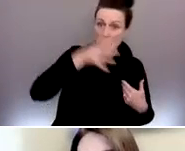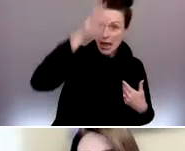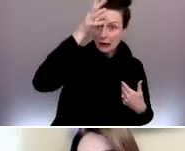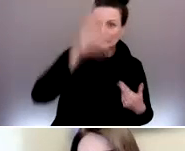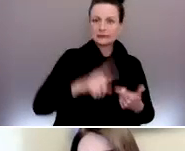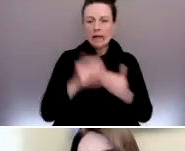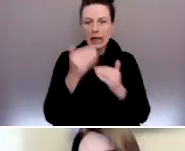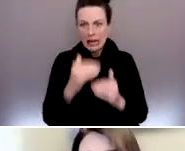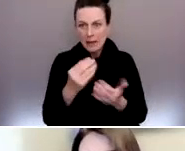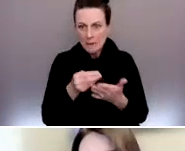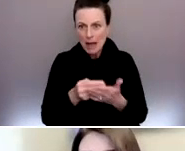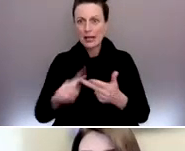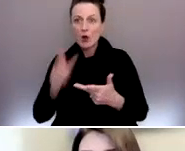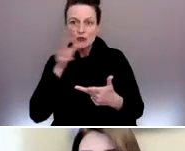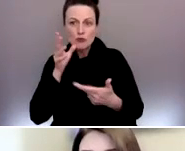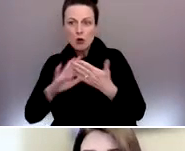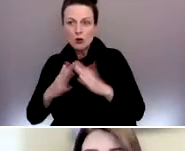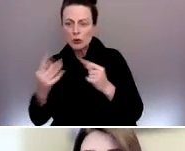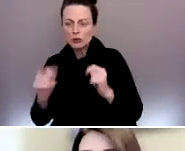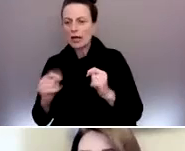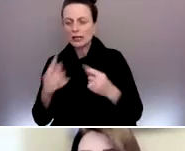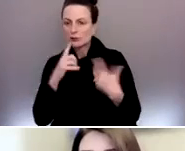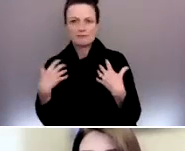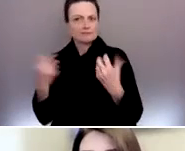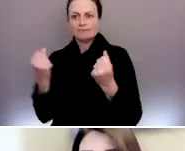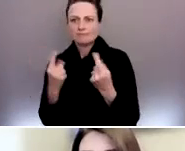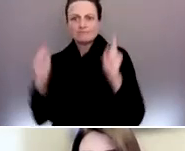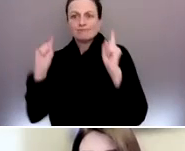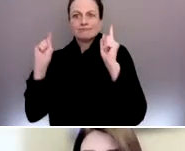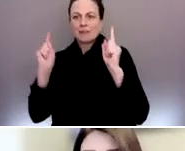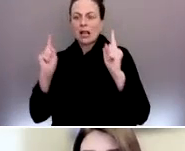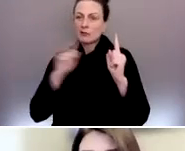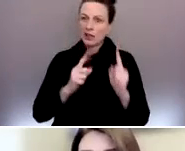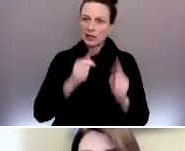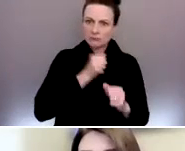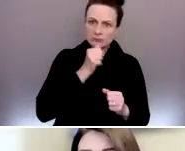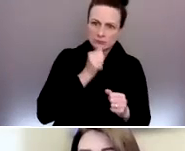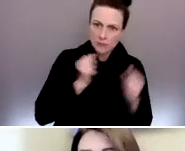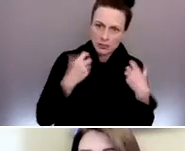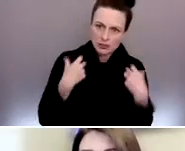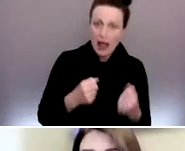in a rural community trying to thrive, and in most cases surviving. My parents had to